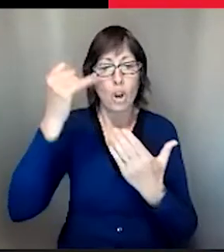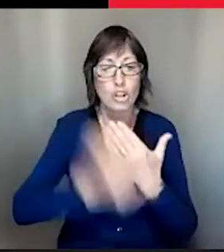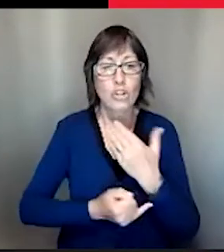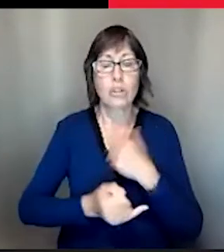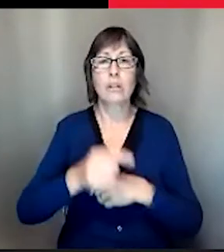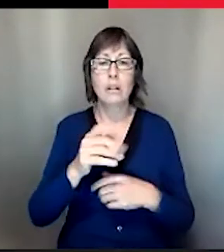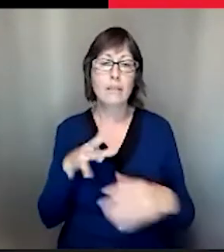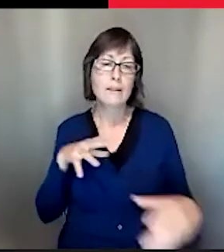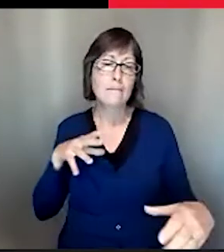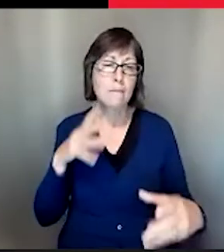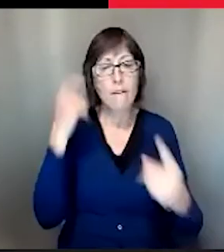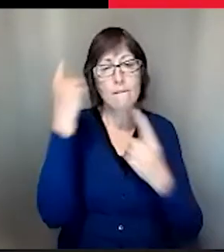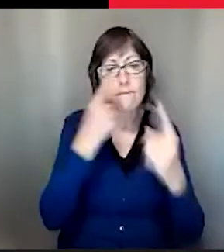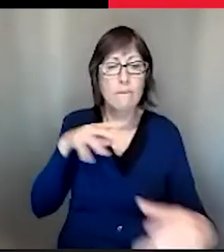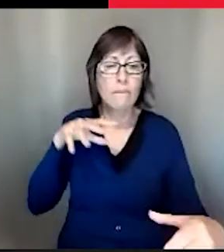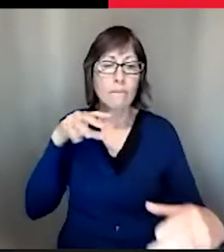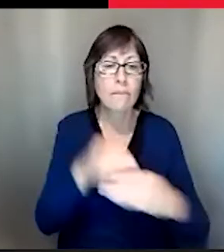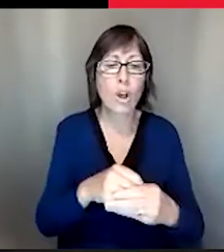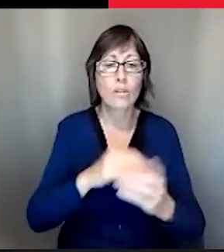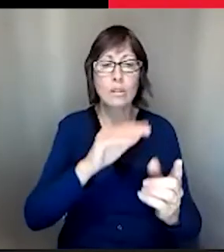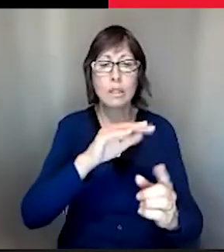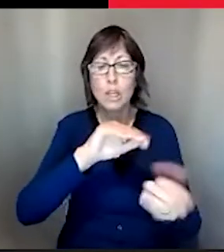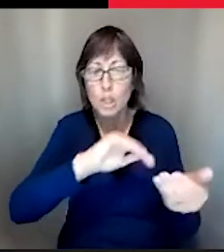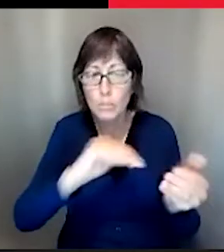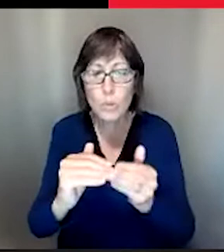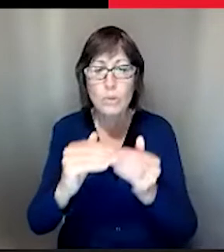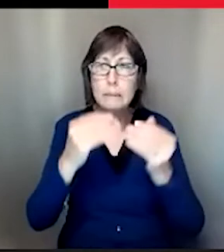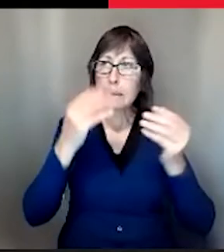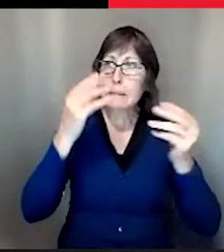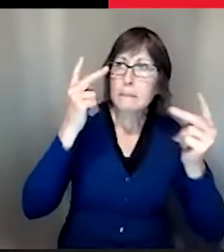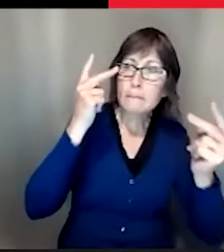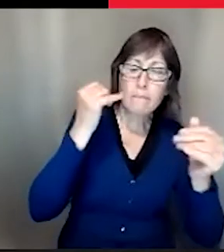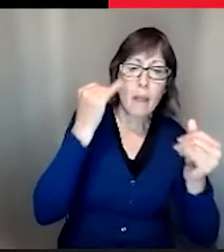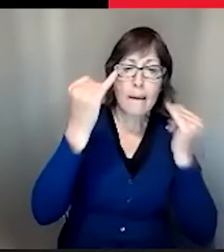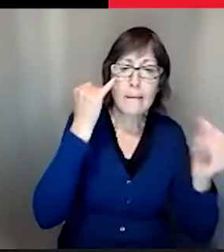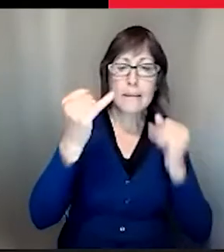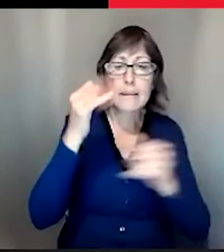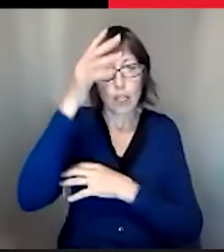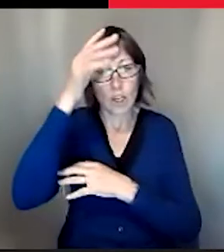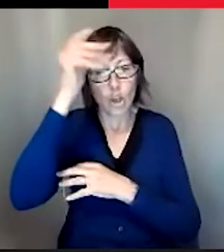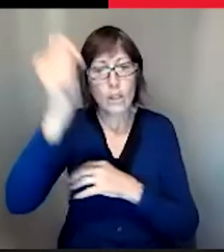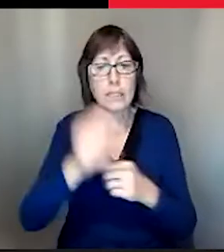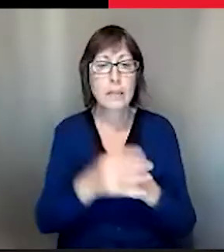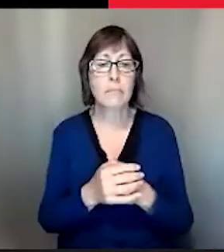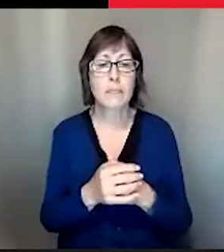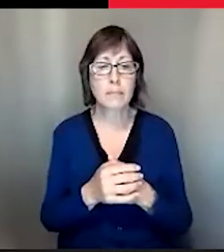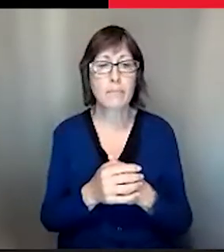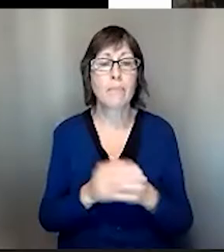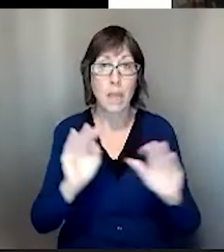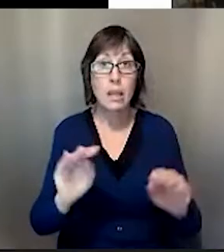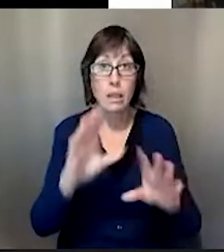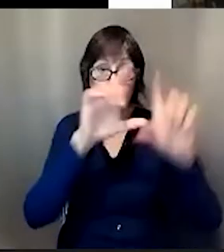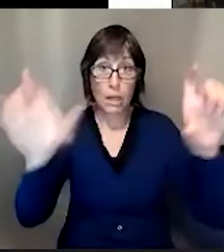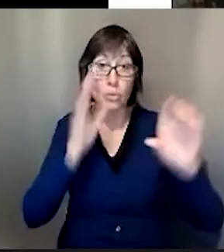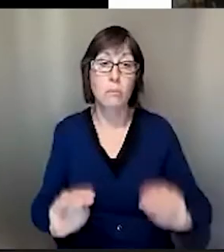which the banners will be displayed. Designs will be installed between 2023–2025.